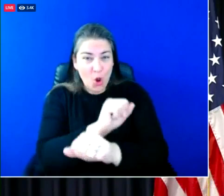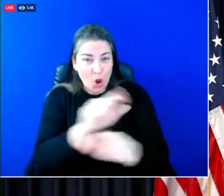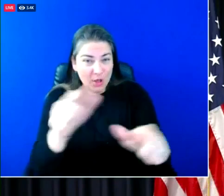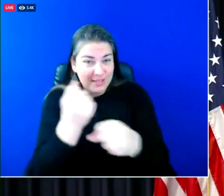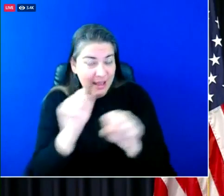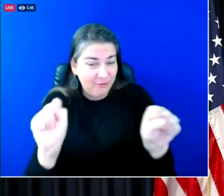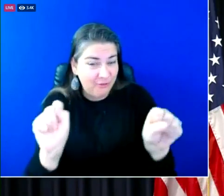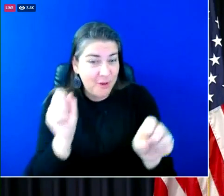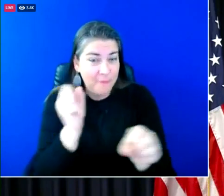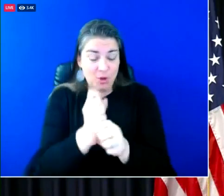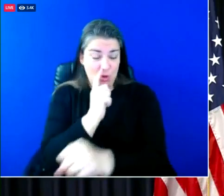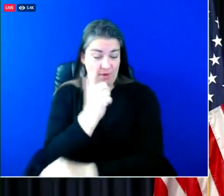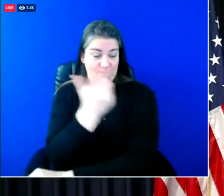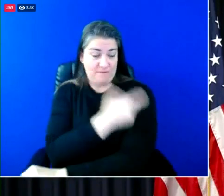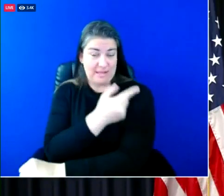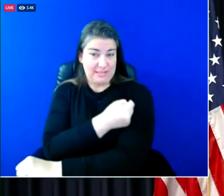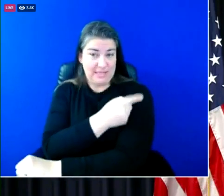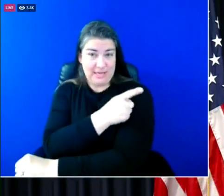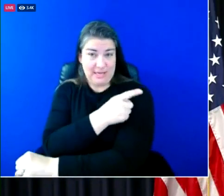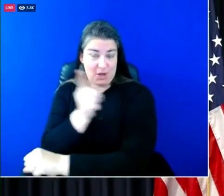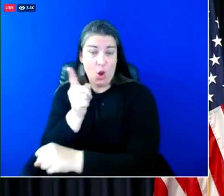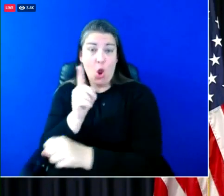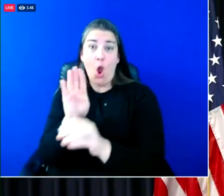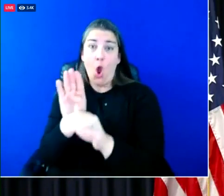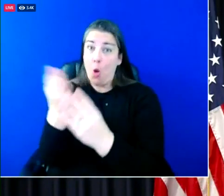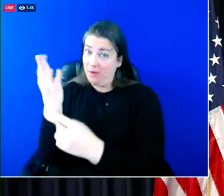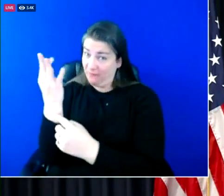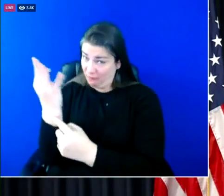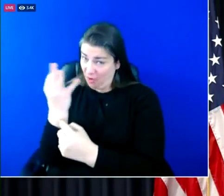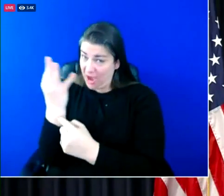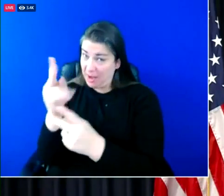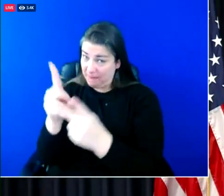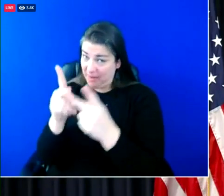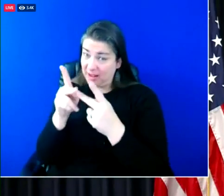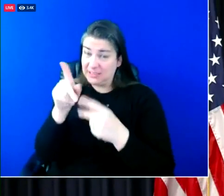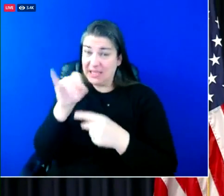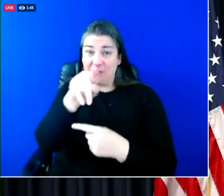are open on Friday. Everybody who was scheduled for one of the Kroger sites